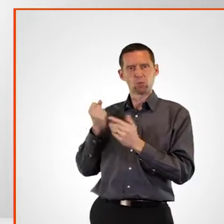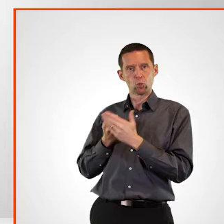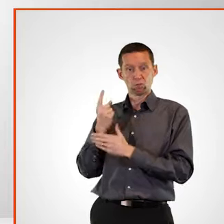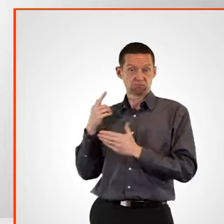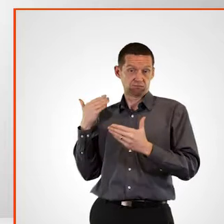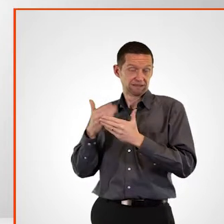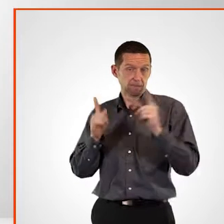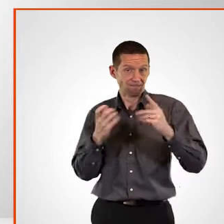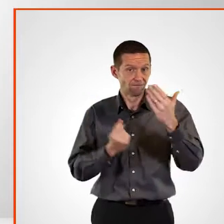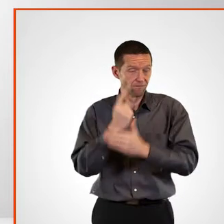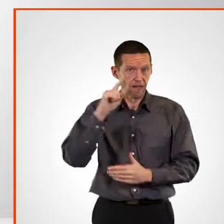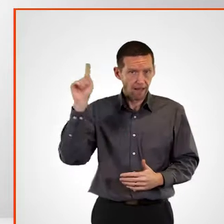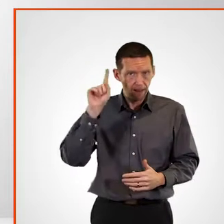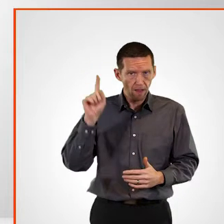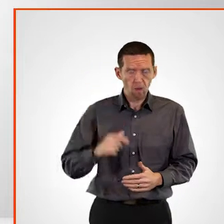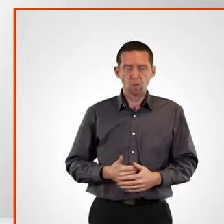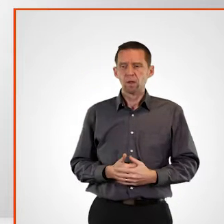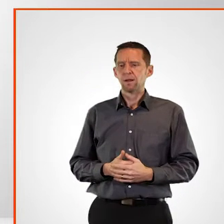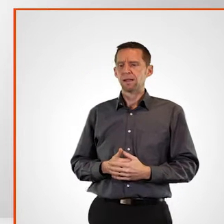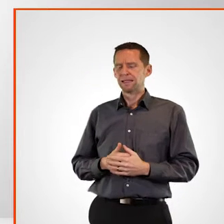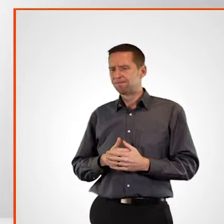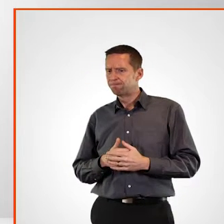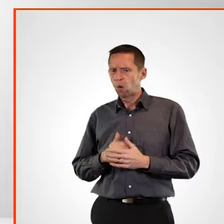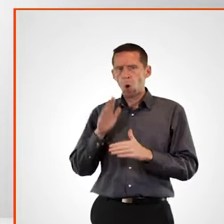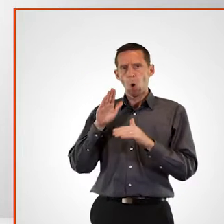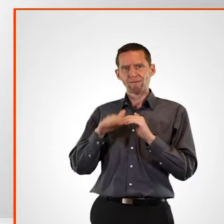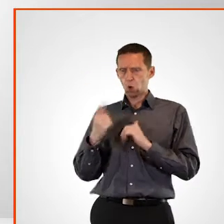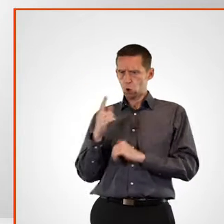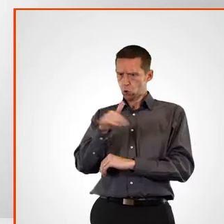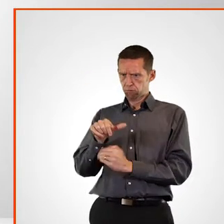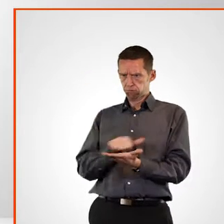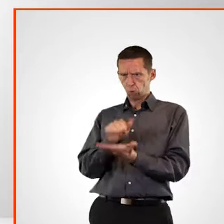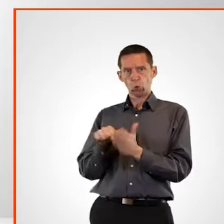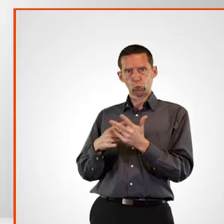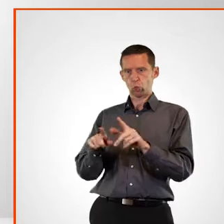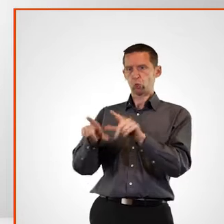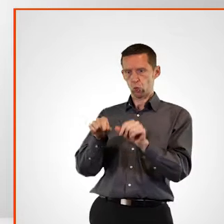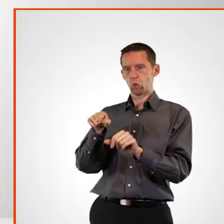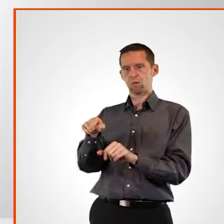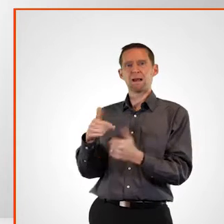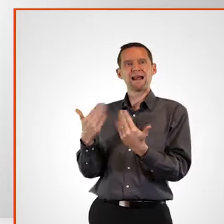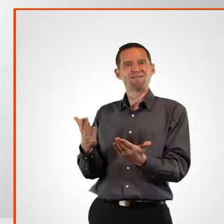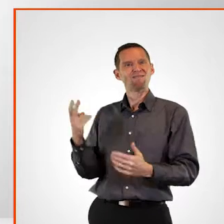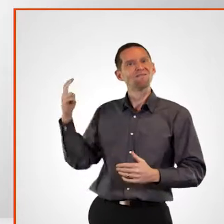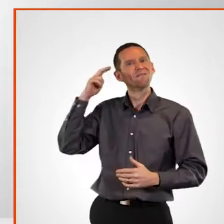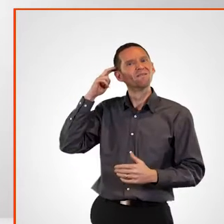and even now, with regards to candidacy for cochlear implants. And so the issue is clear.